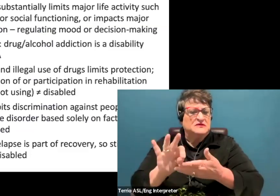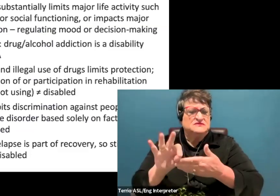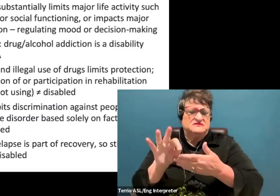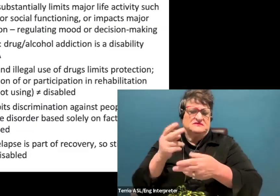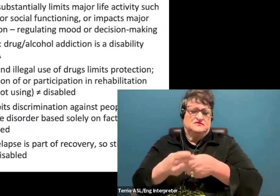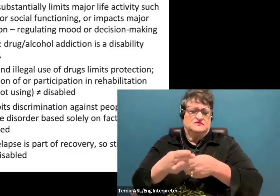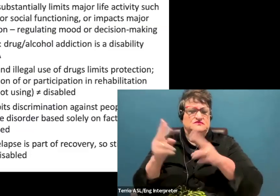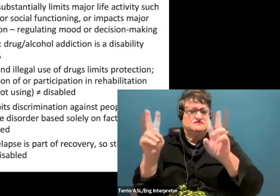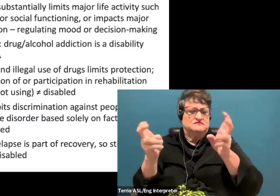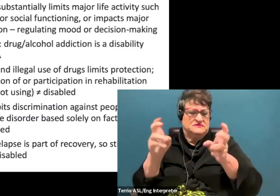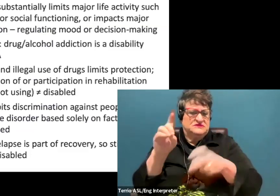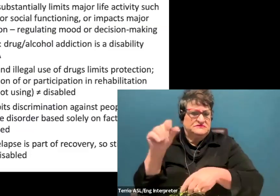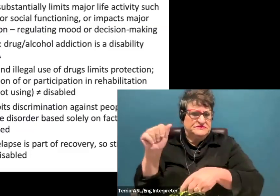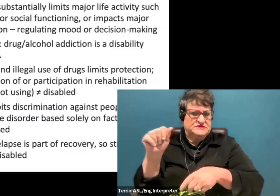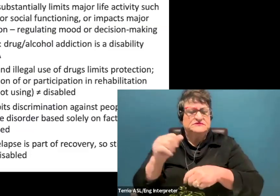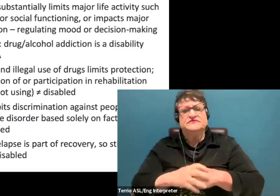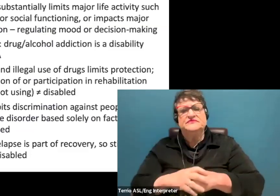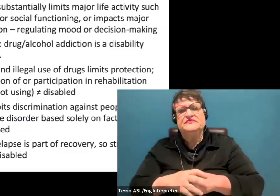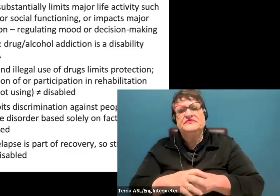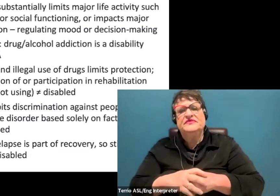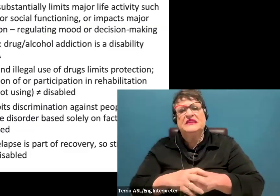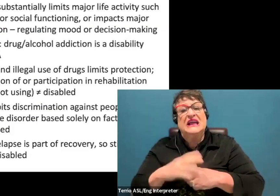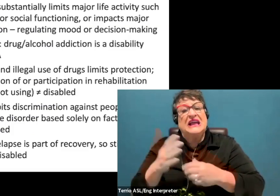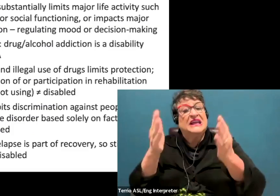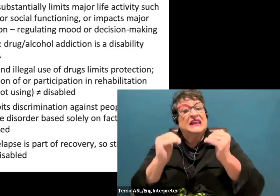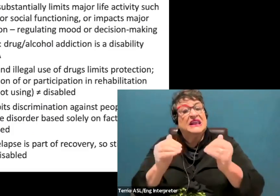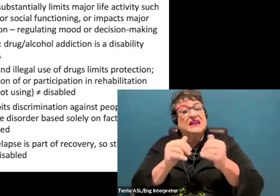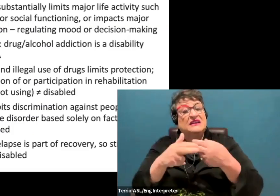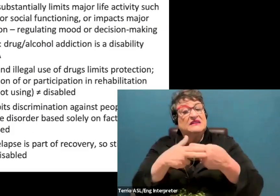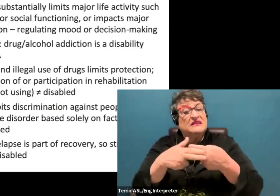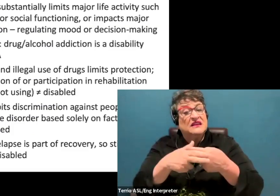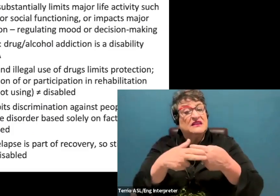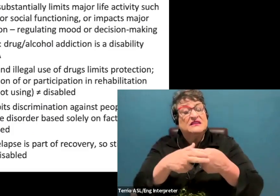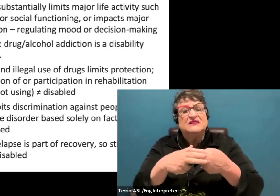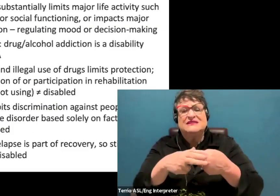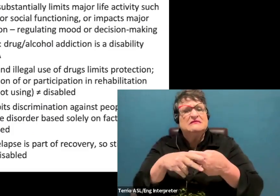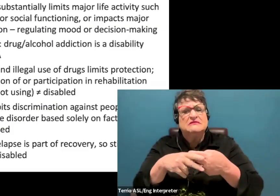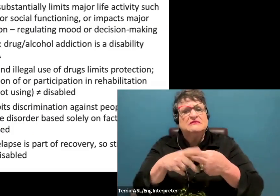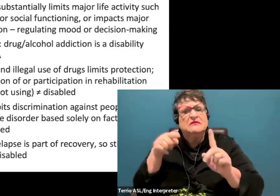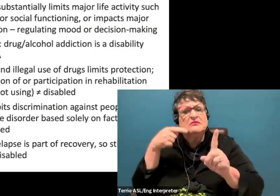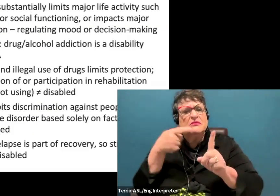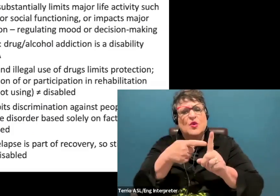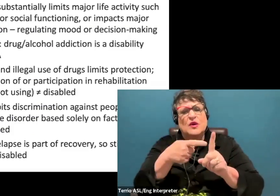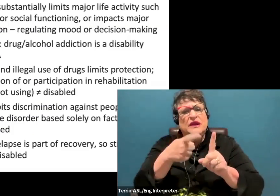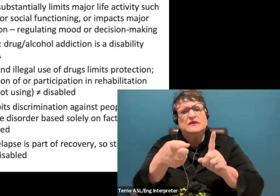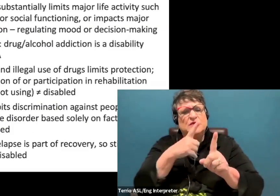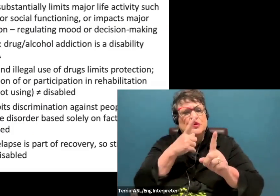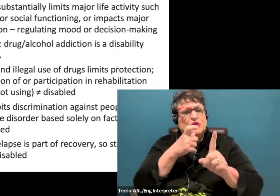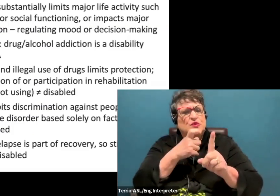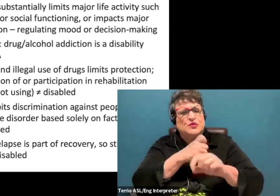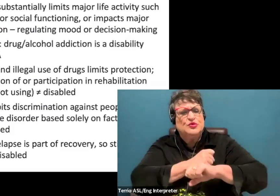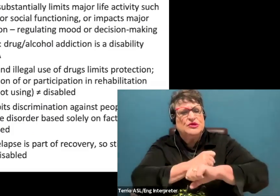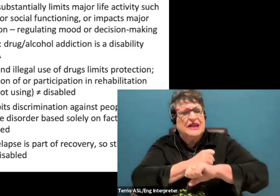So the key point on who is protected by the ADA is that it needs to